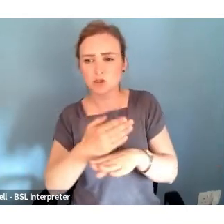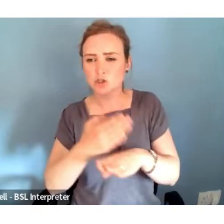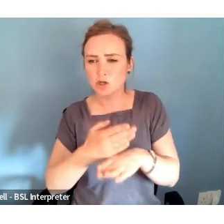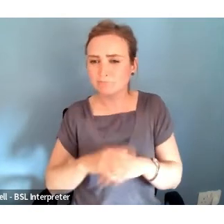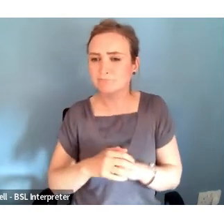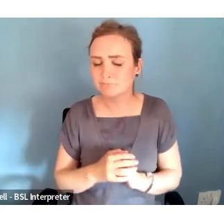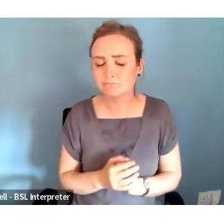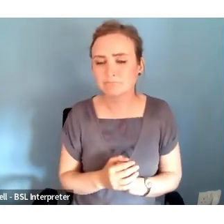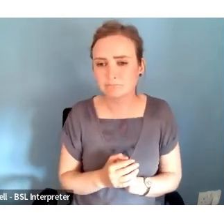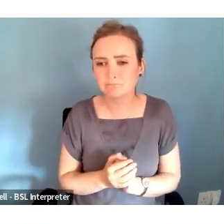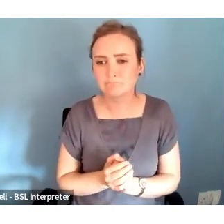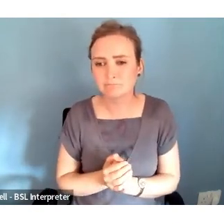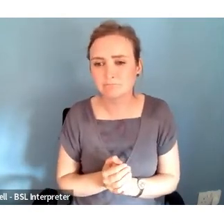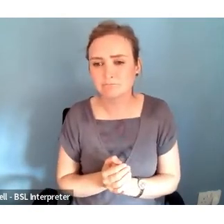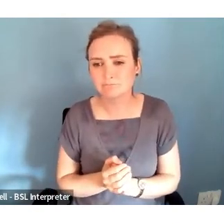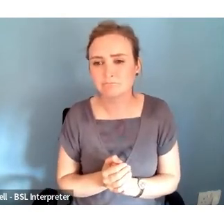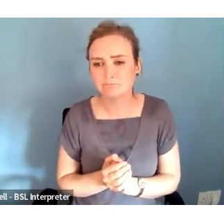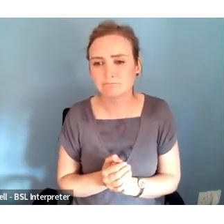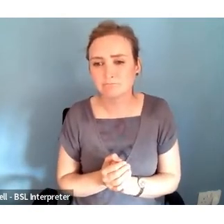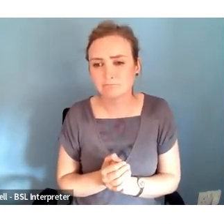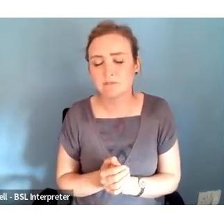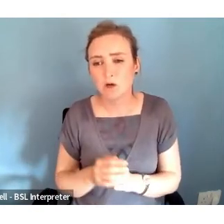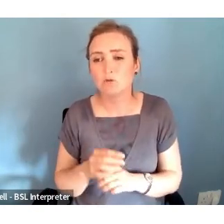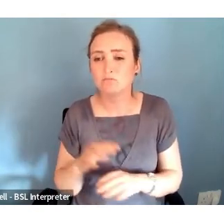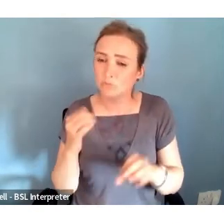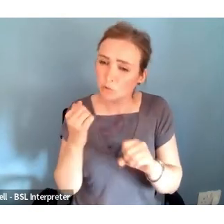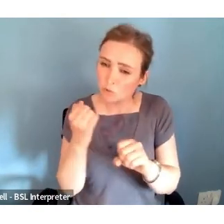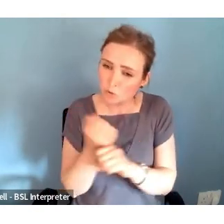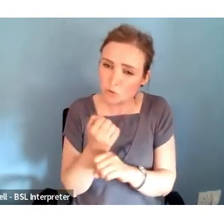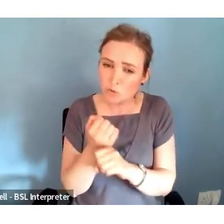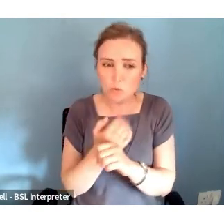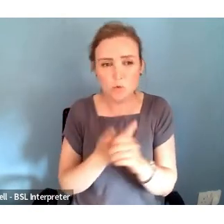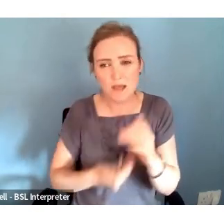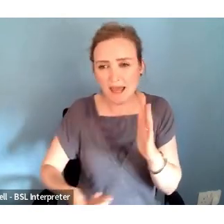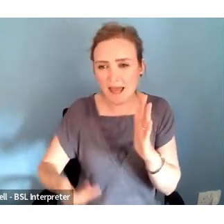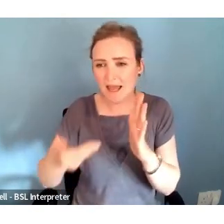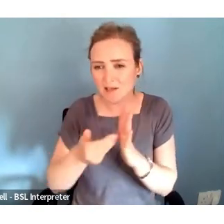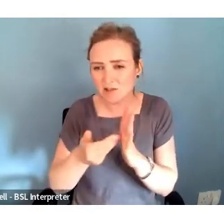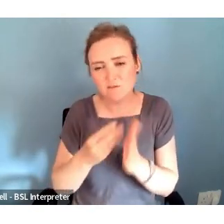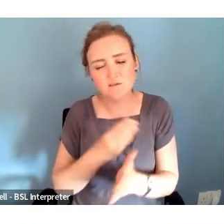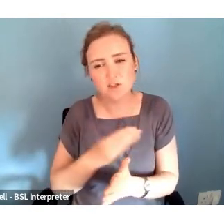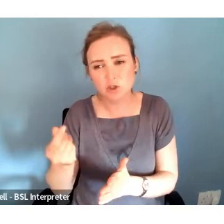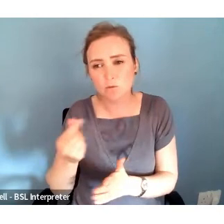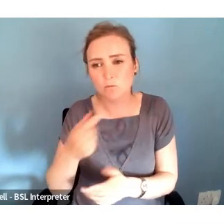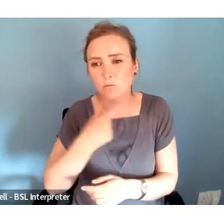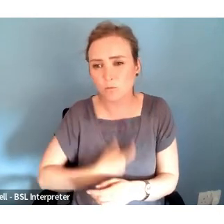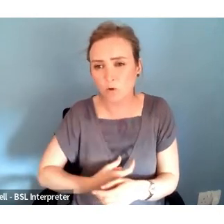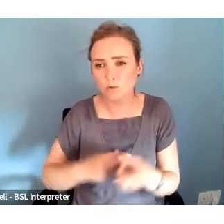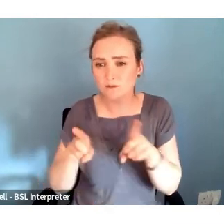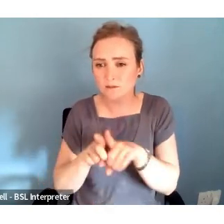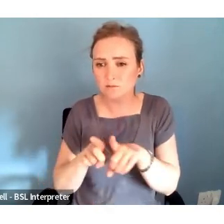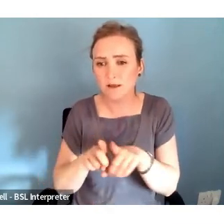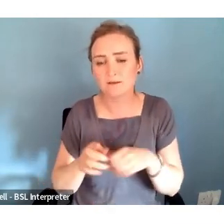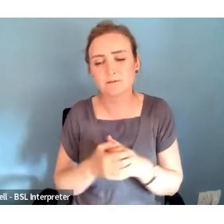. We will do extras for certain roles . We ran a couple of ring-fenced recruitment